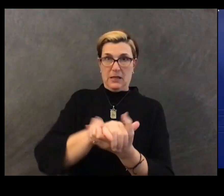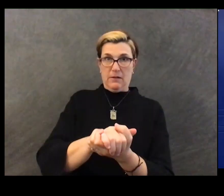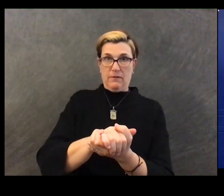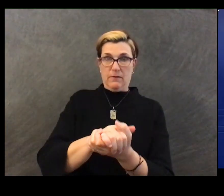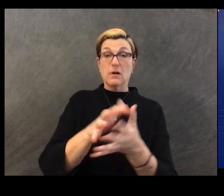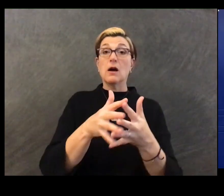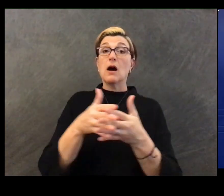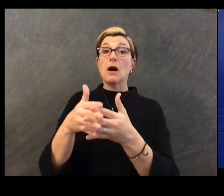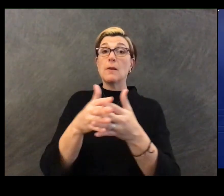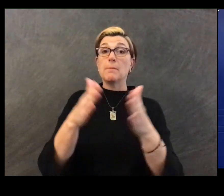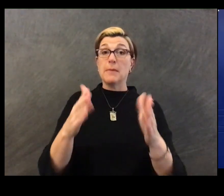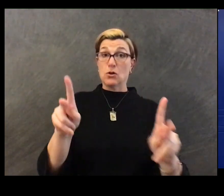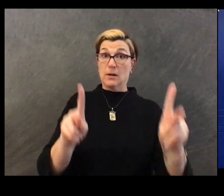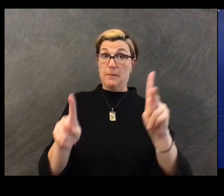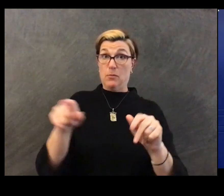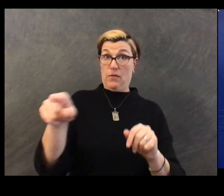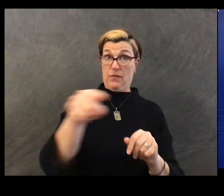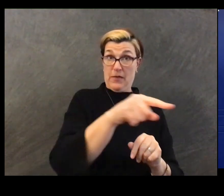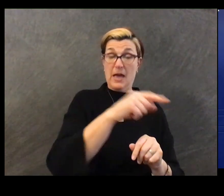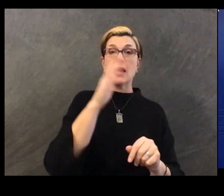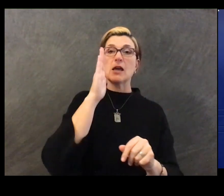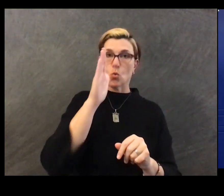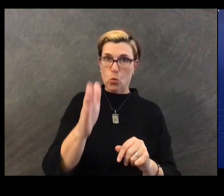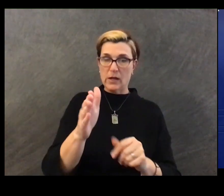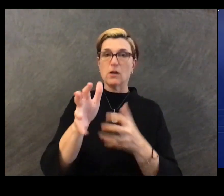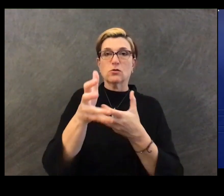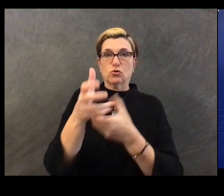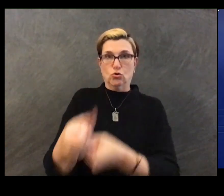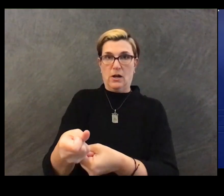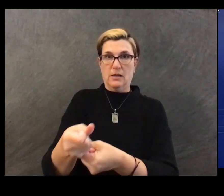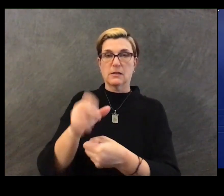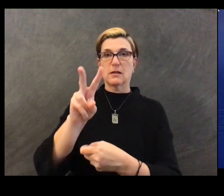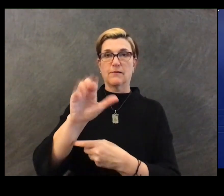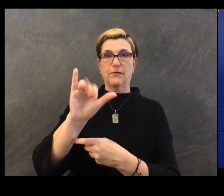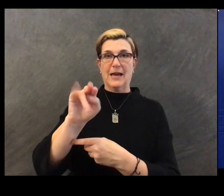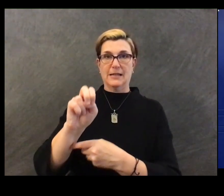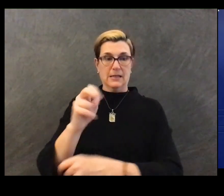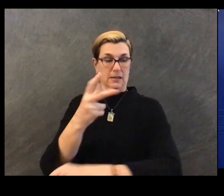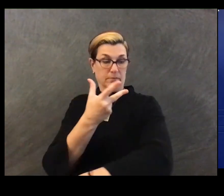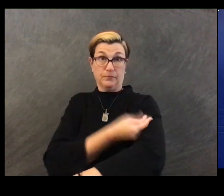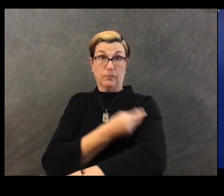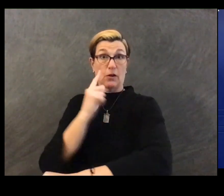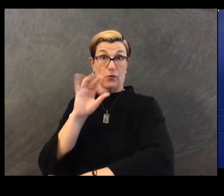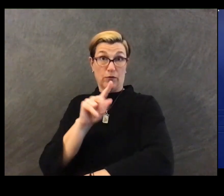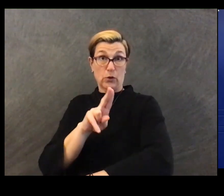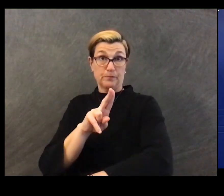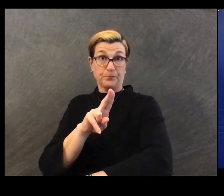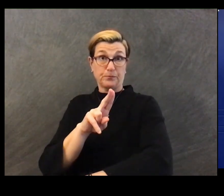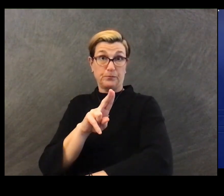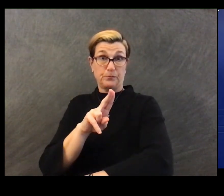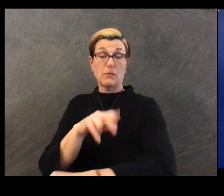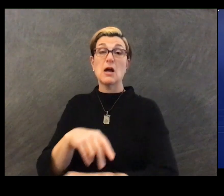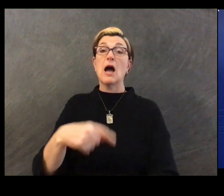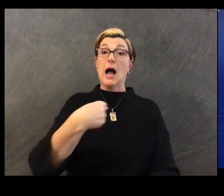vaccine hesitancy to vaccine with confidence for flu and I'm confident that the public health infrastructure that we're putting together now across